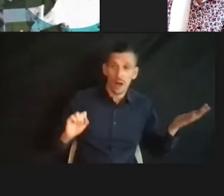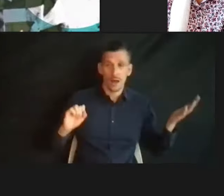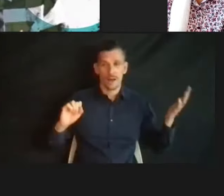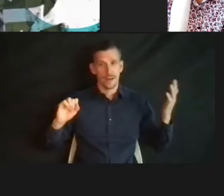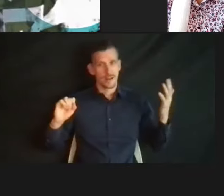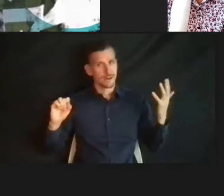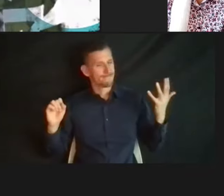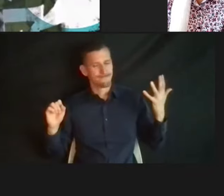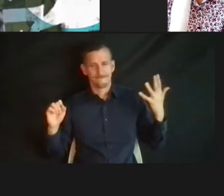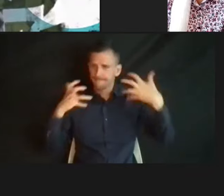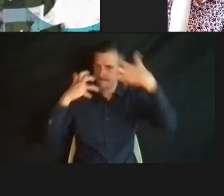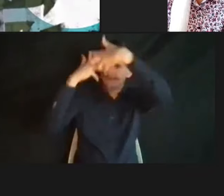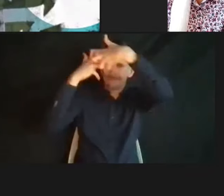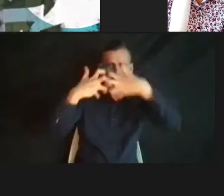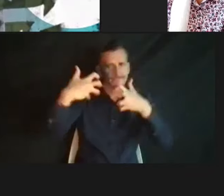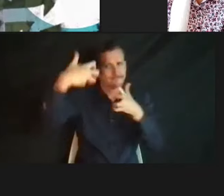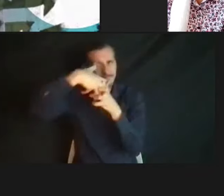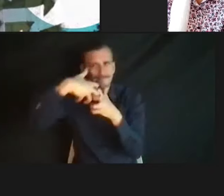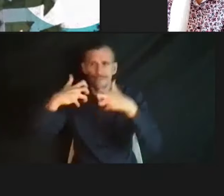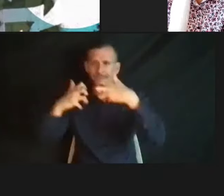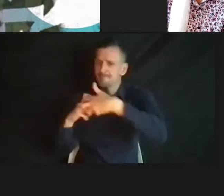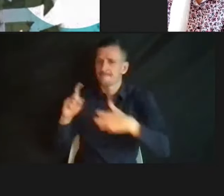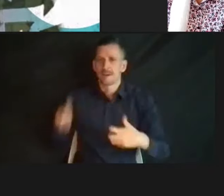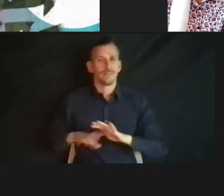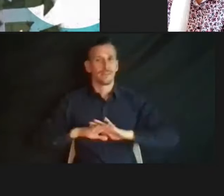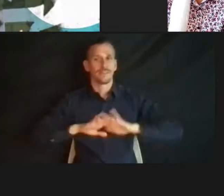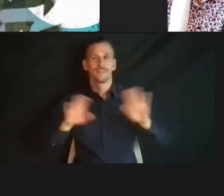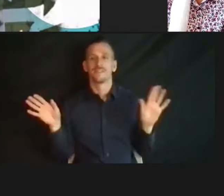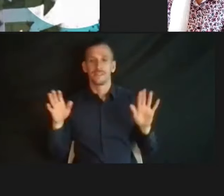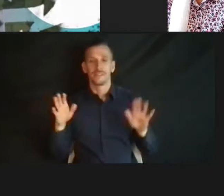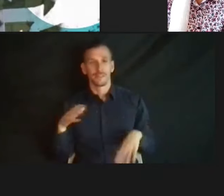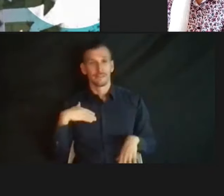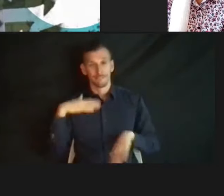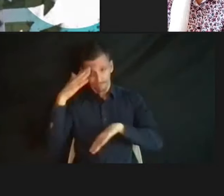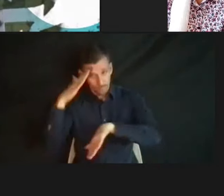everybody to work with local governments, not bypassing the national government,